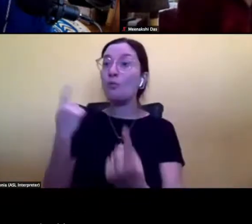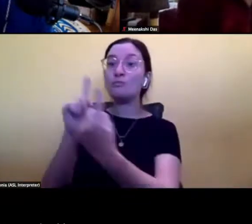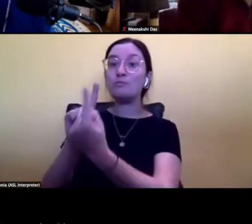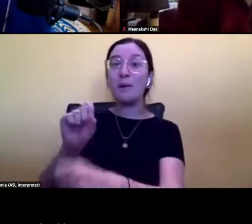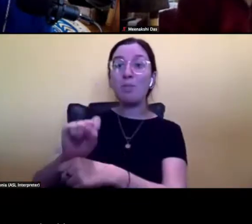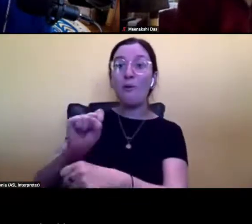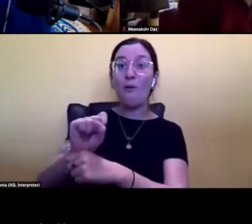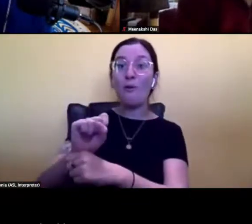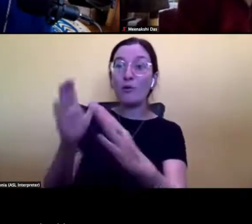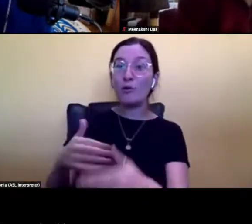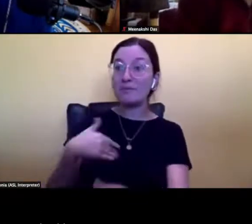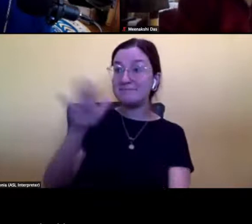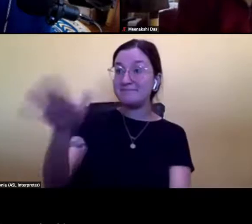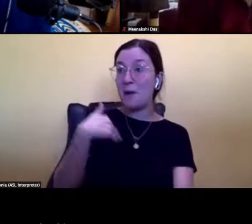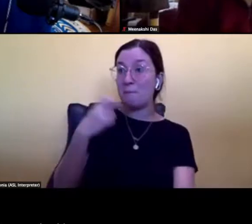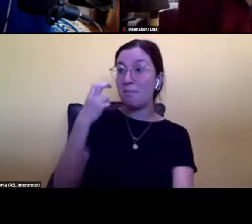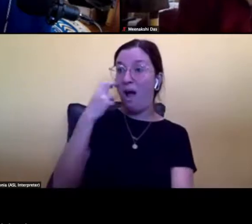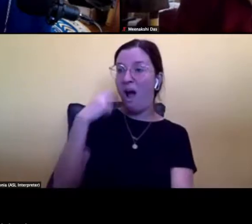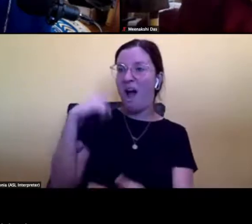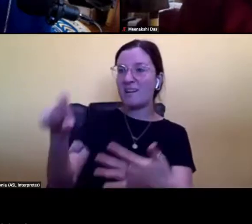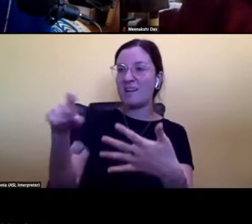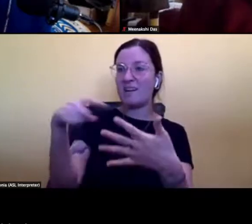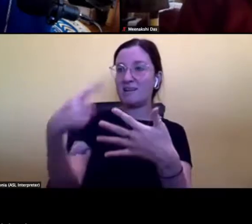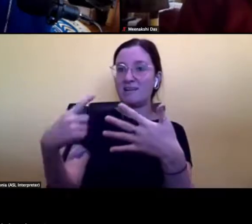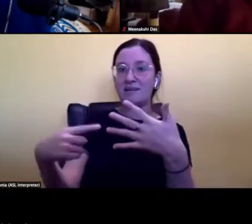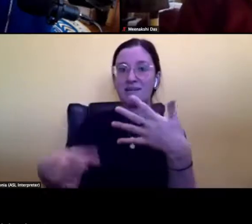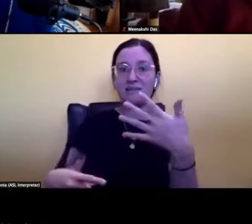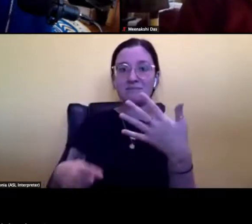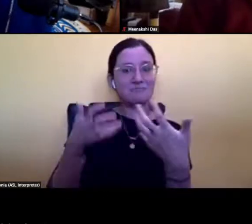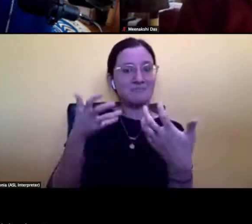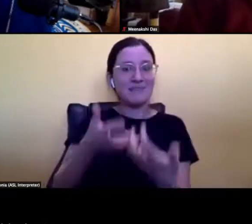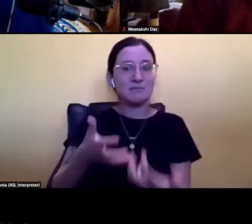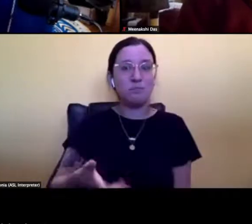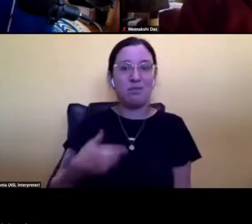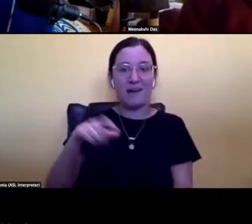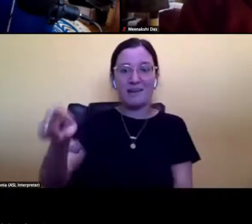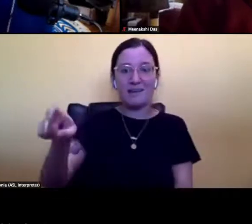and say I'm blind I need these materials made into an accessible format so I can actually read them.